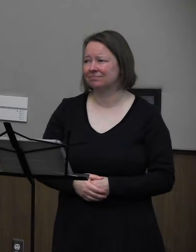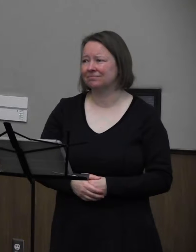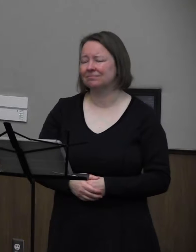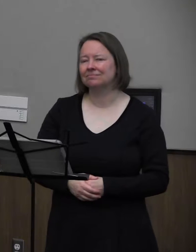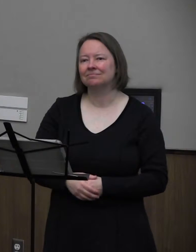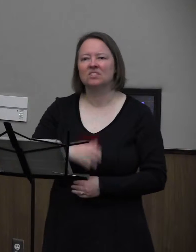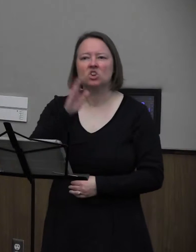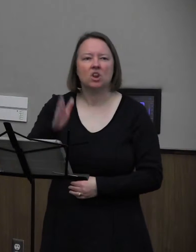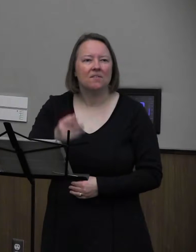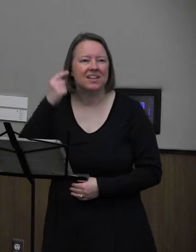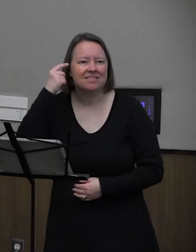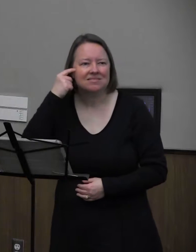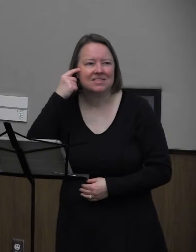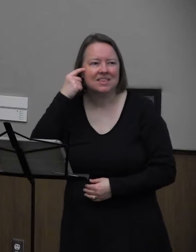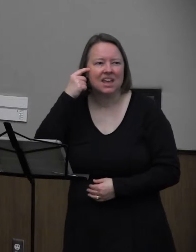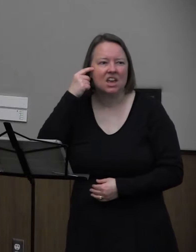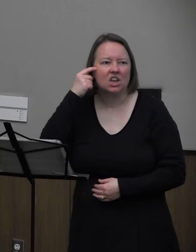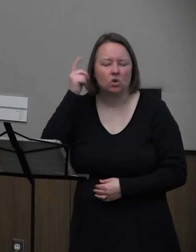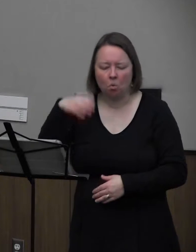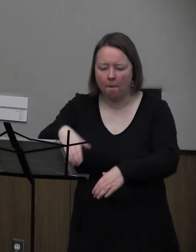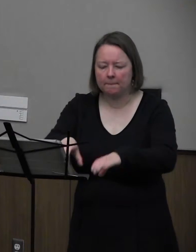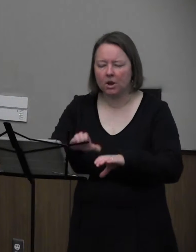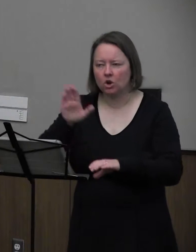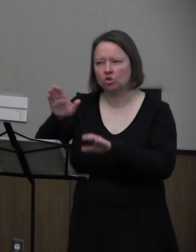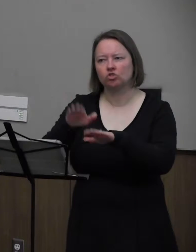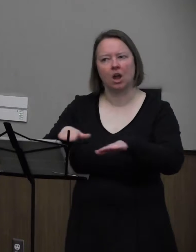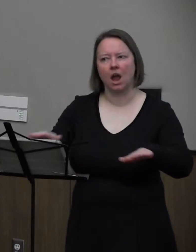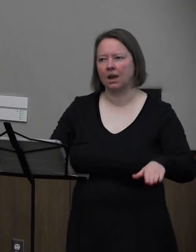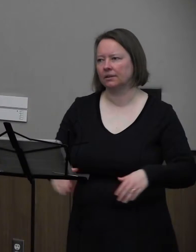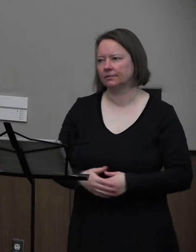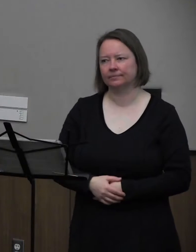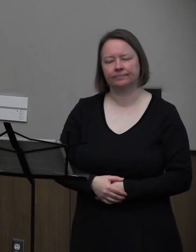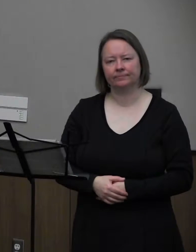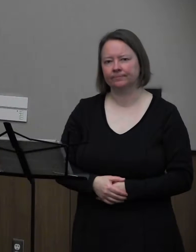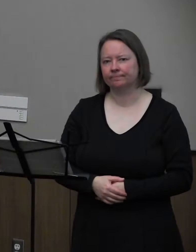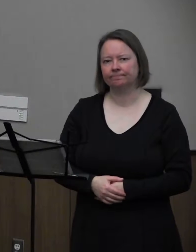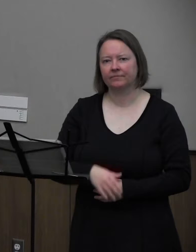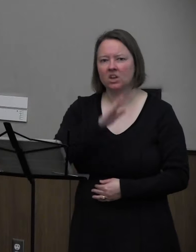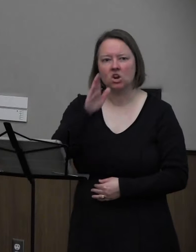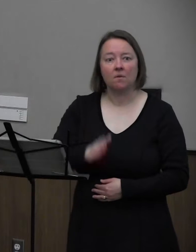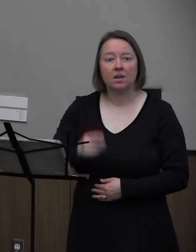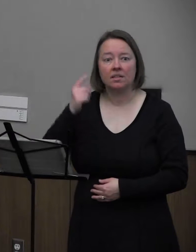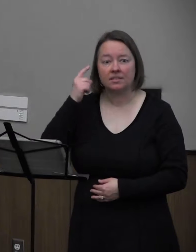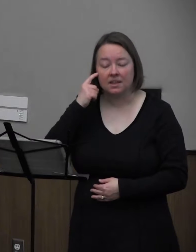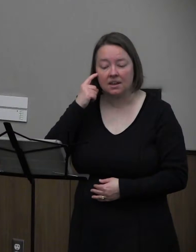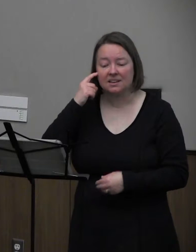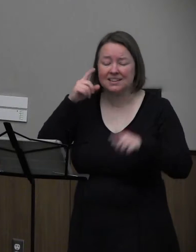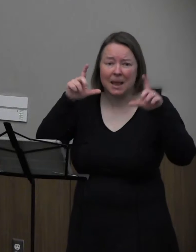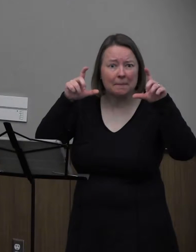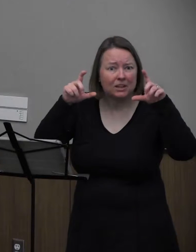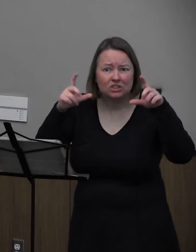You never think you're going to bury your child. You never think to take those pictures.